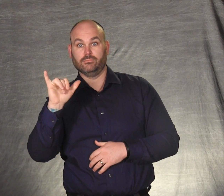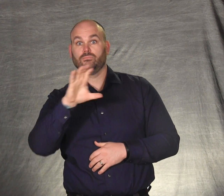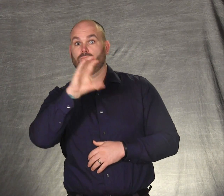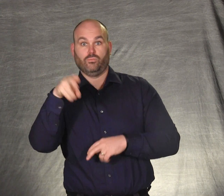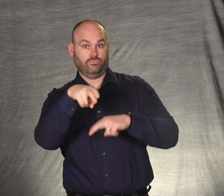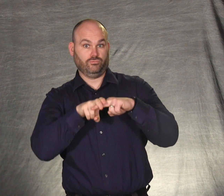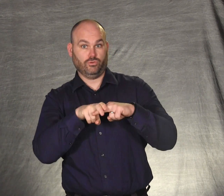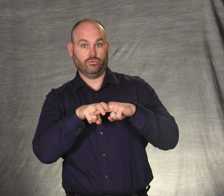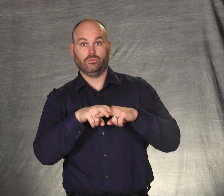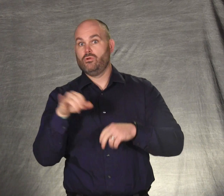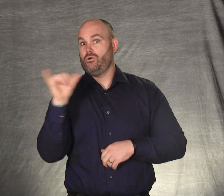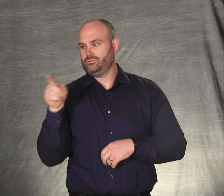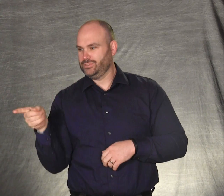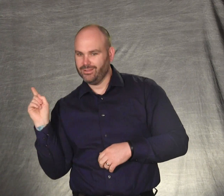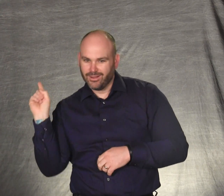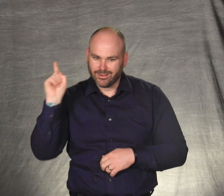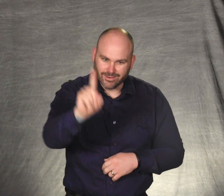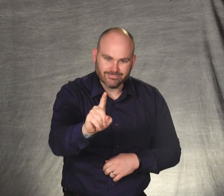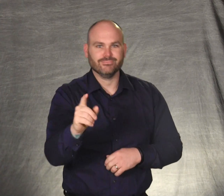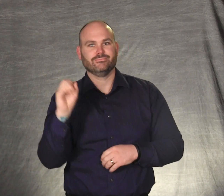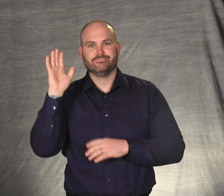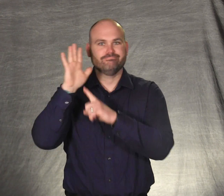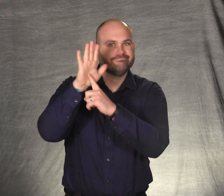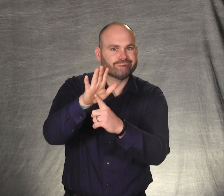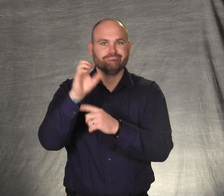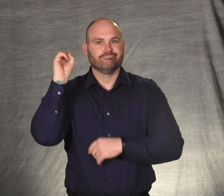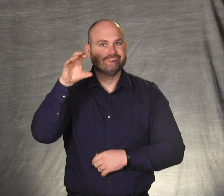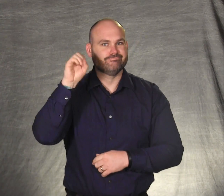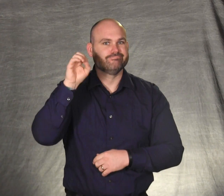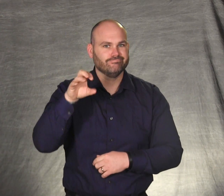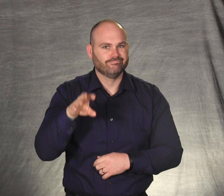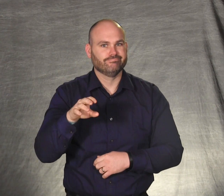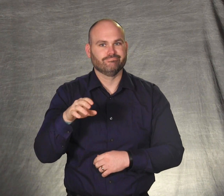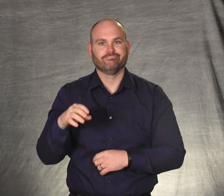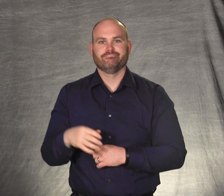Co-Chair, for testifying.